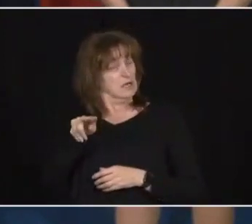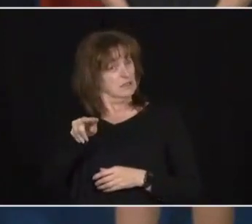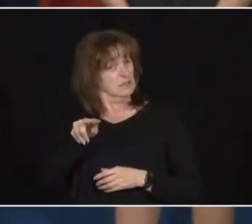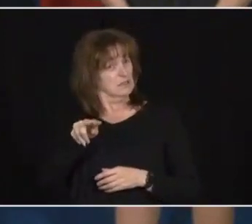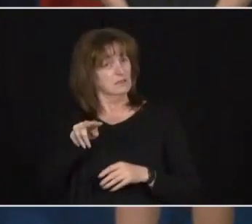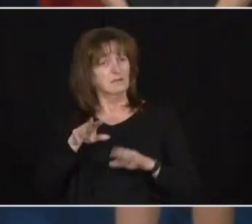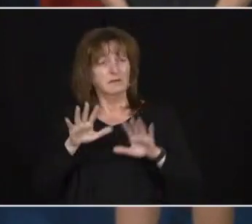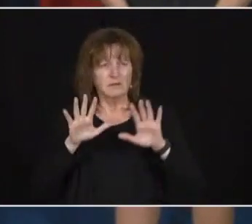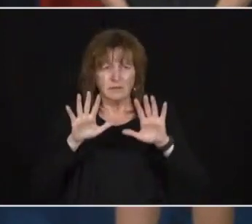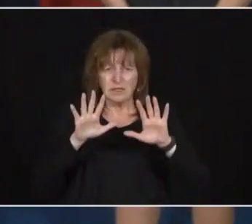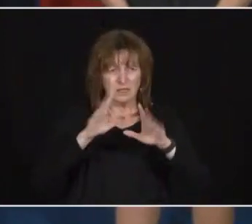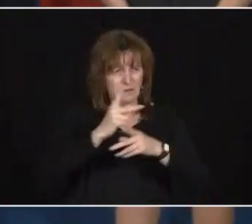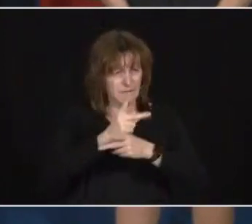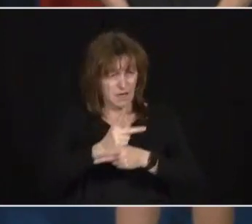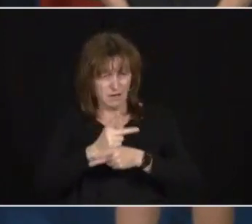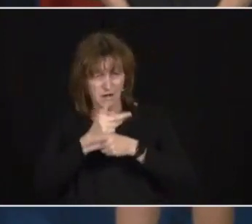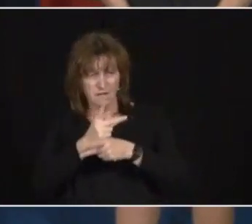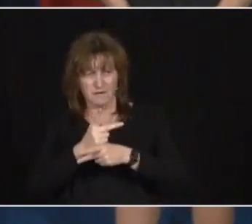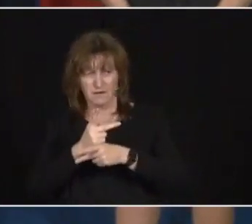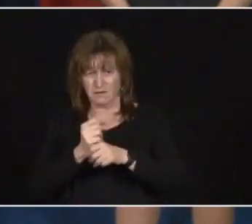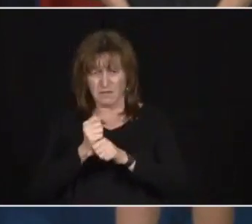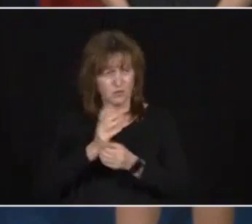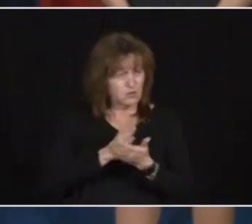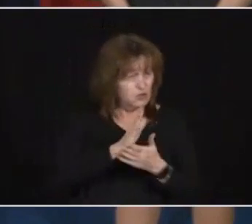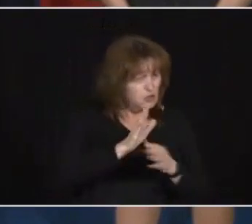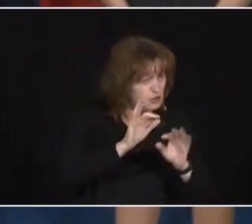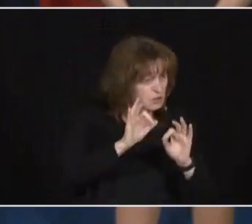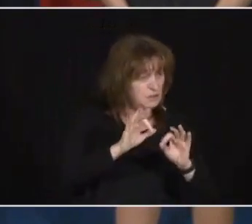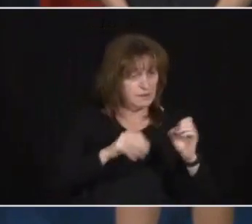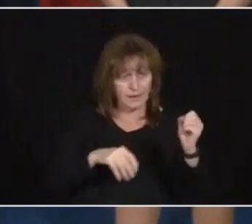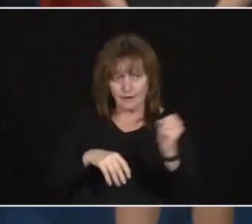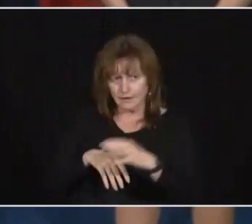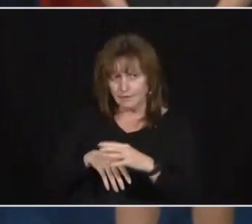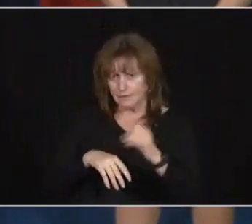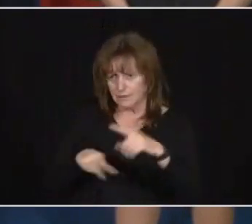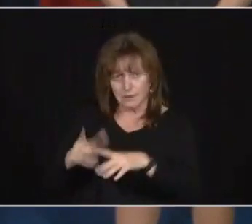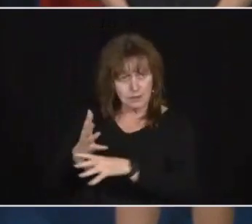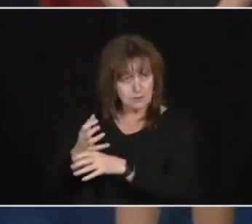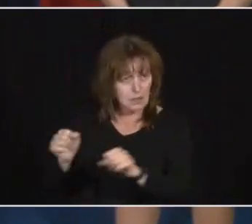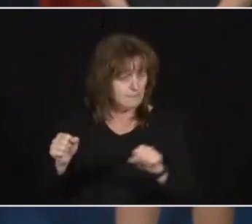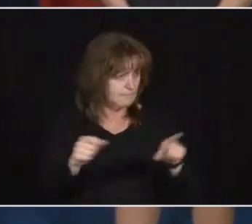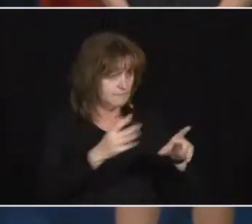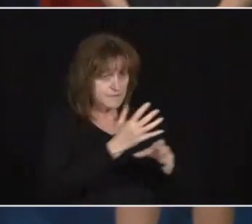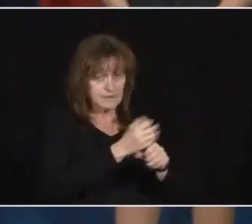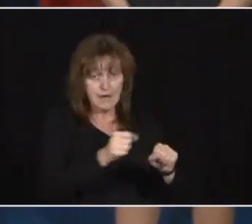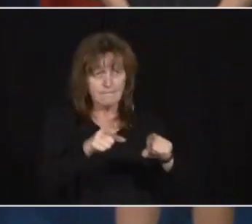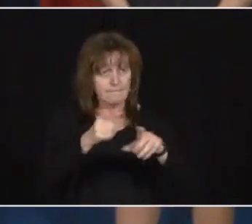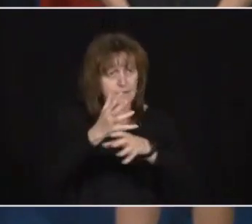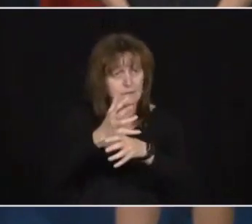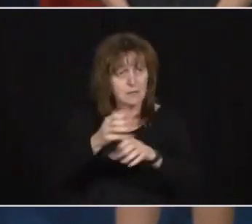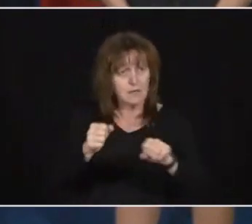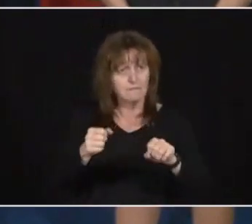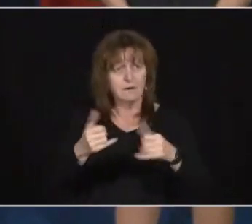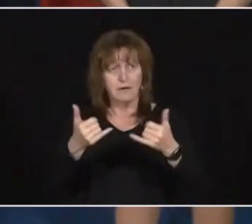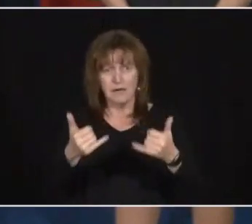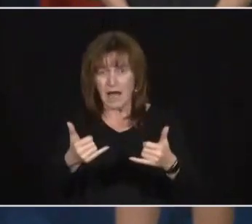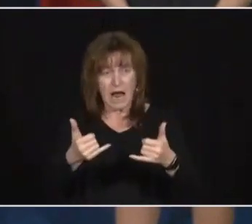paramount. I'm proud that Ontario will support more front-line workers today. By expanding that list of individuals who are eligible